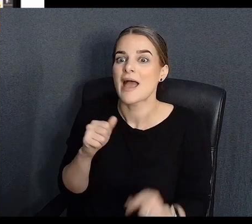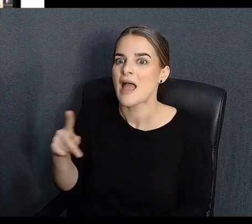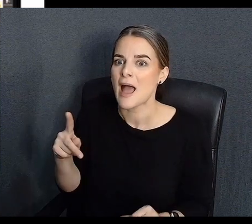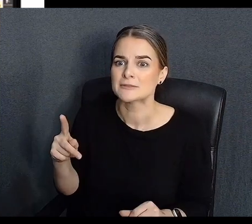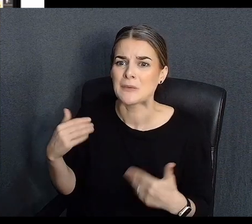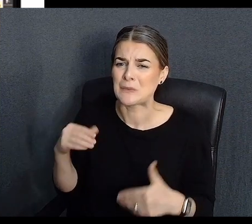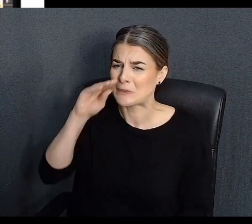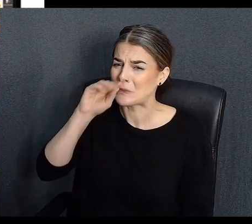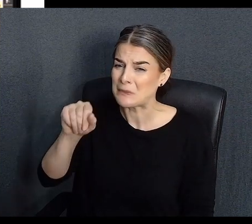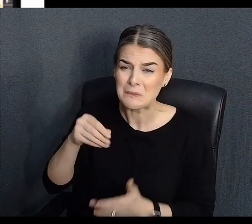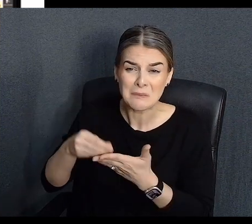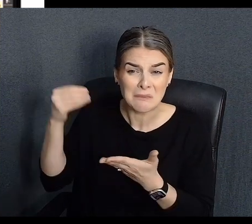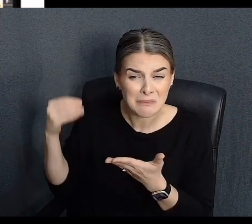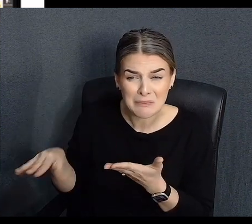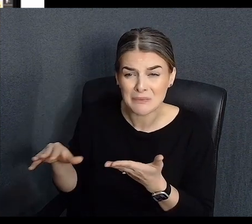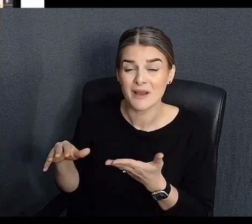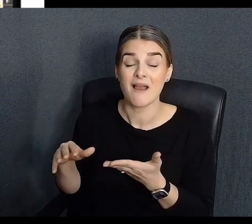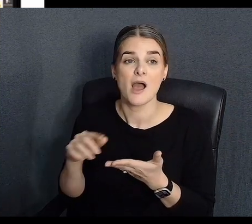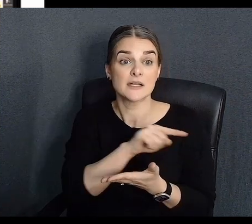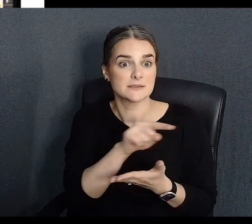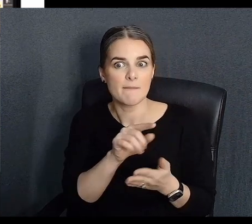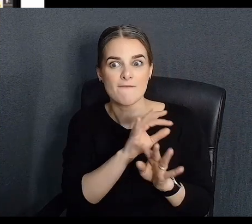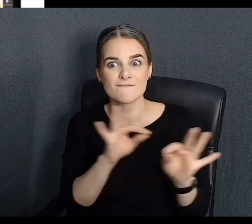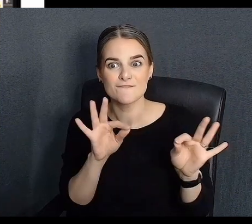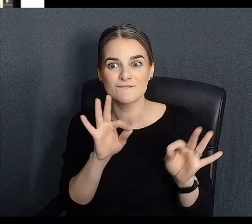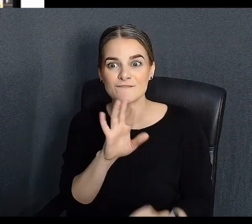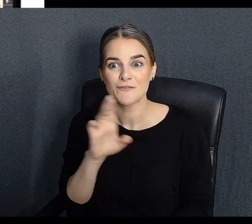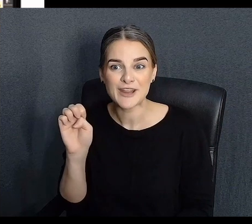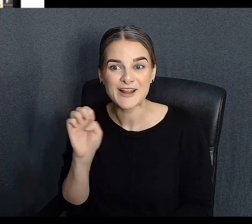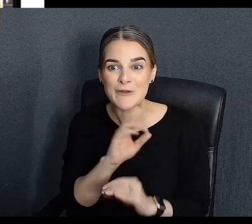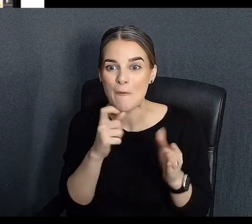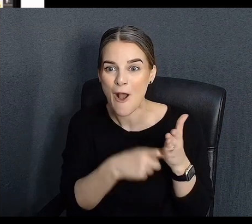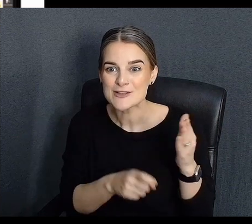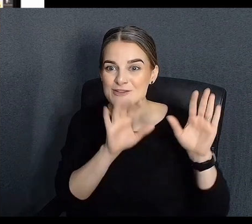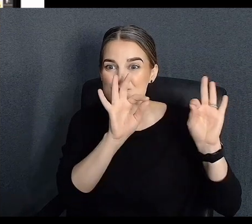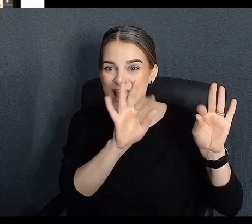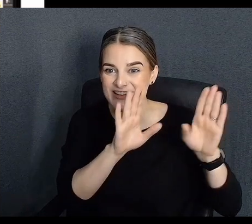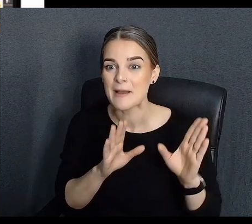Some are free, and that's great. Others can be over $400, including tax.